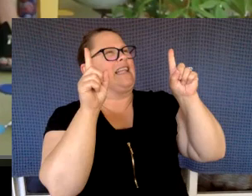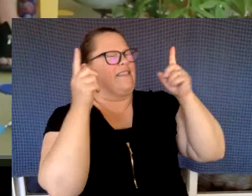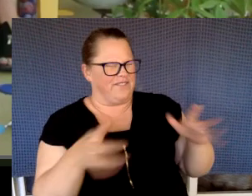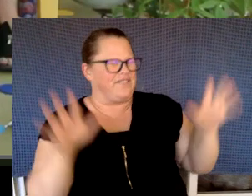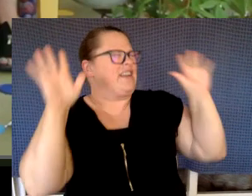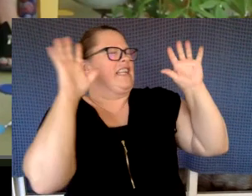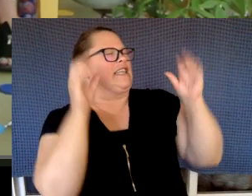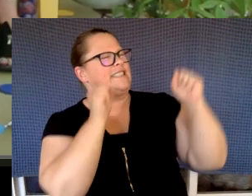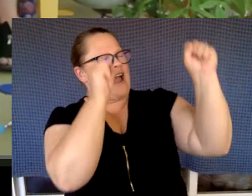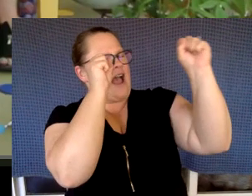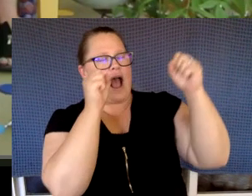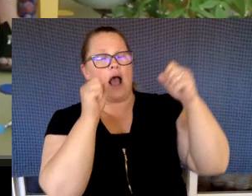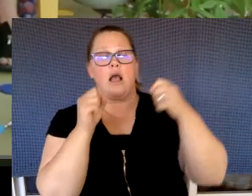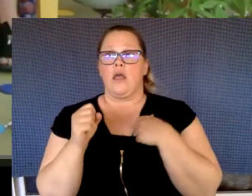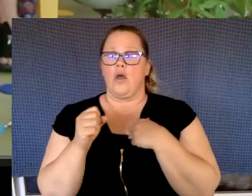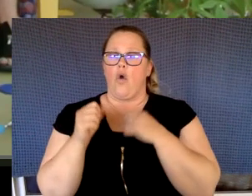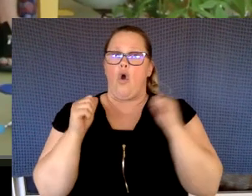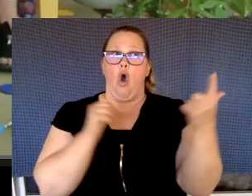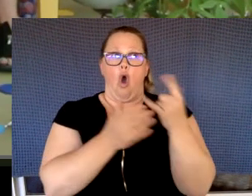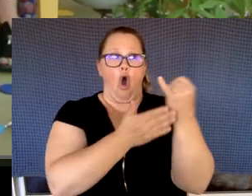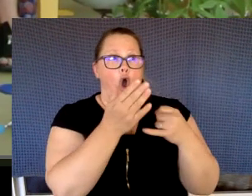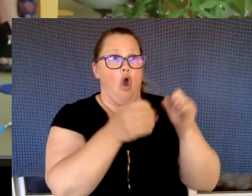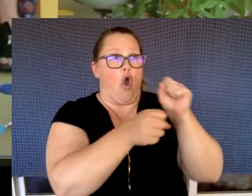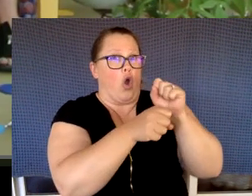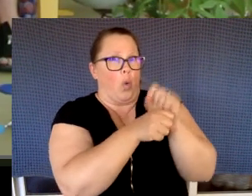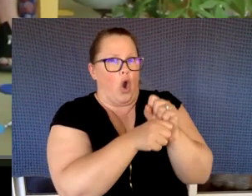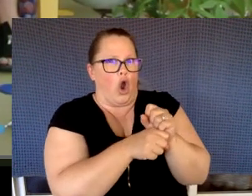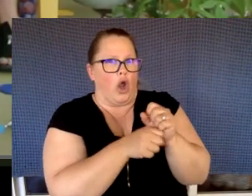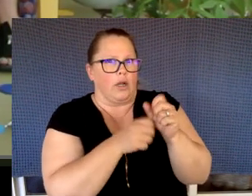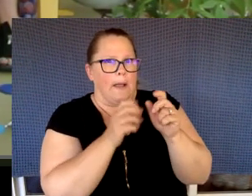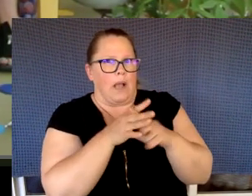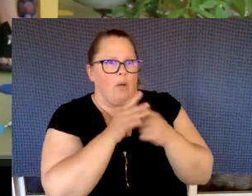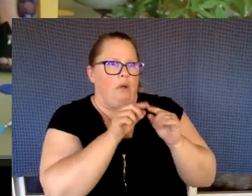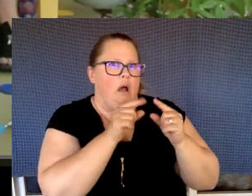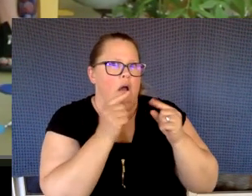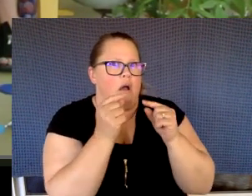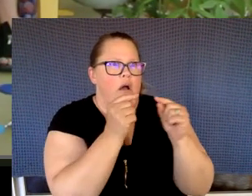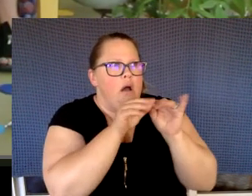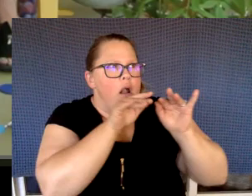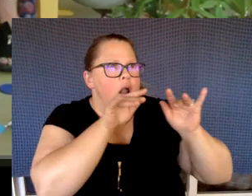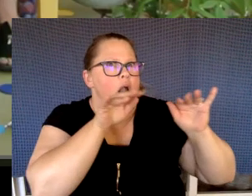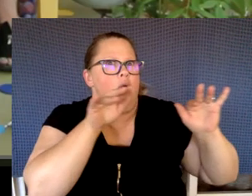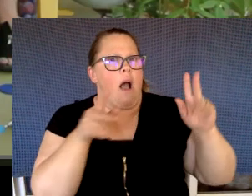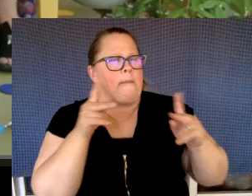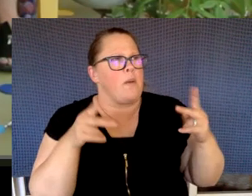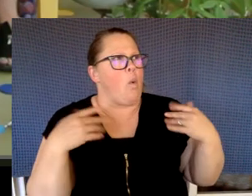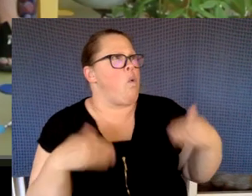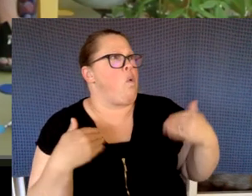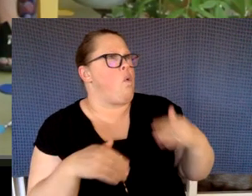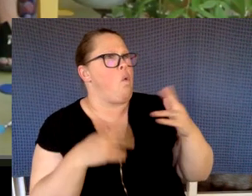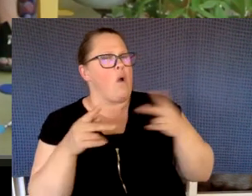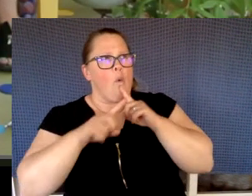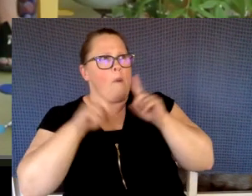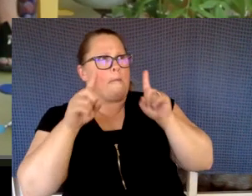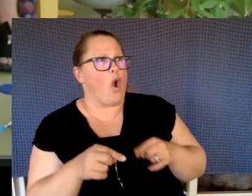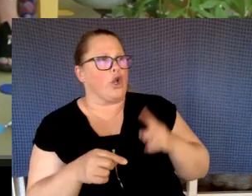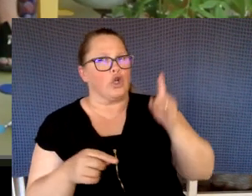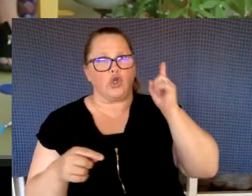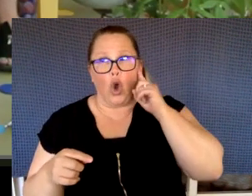Word about her artwork spread quickly her friends told their friends. Newspapers wrote about her work and reporters clamored to interview her